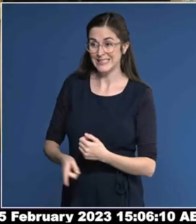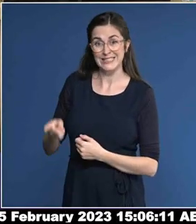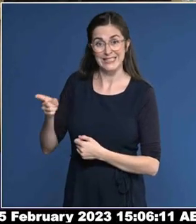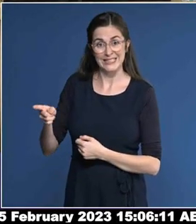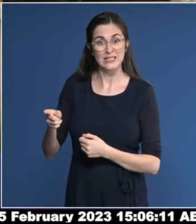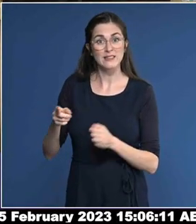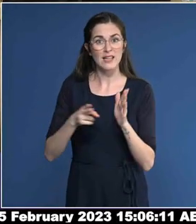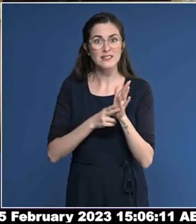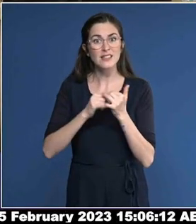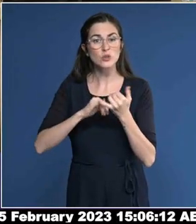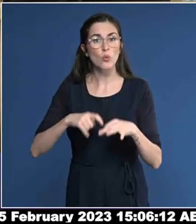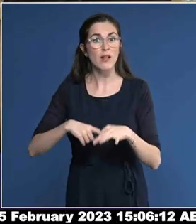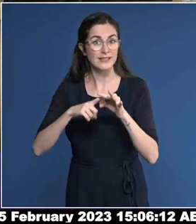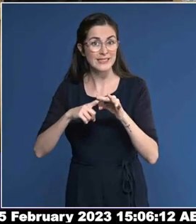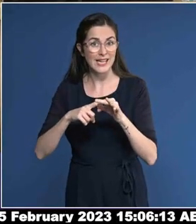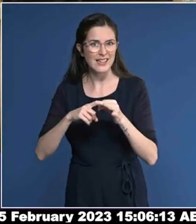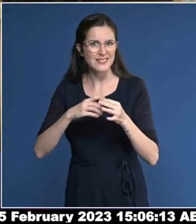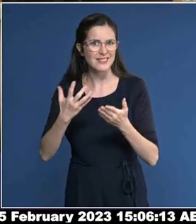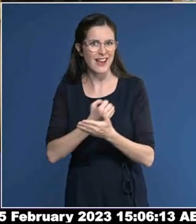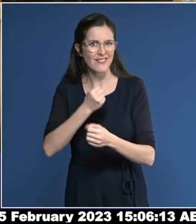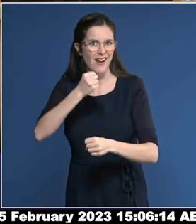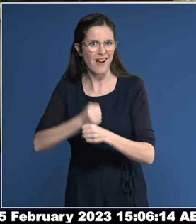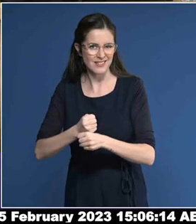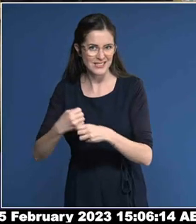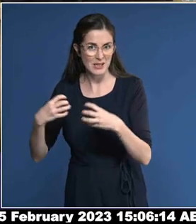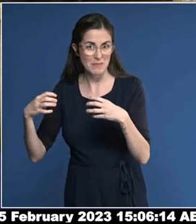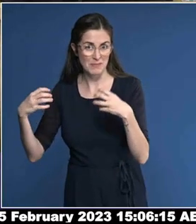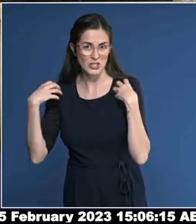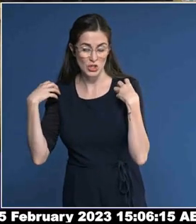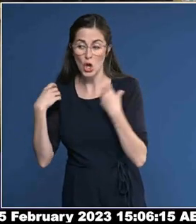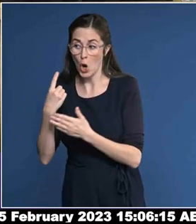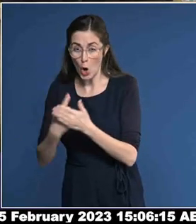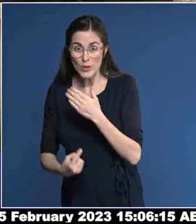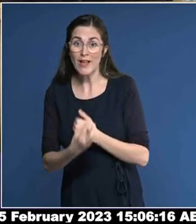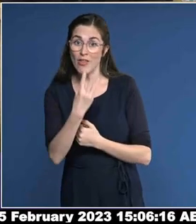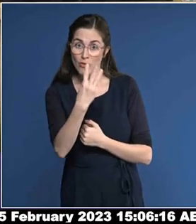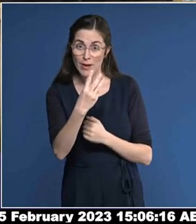complaints that they considered, only three per cent of those complaints came directly from people within supported accommodation.